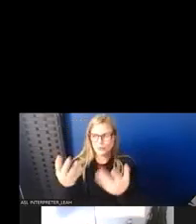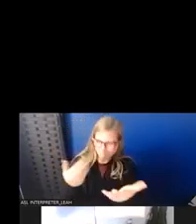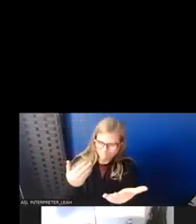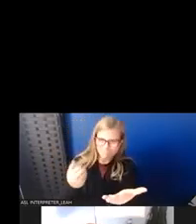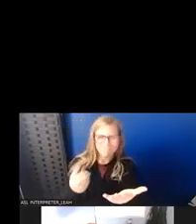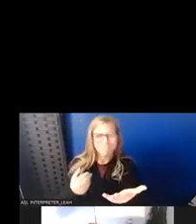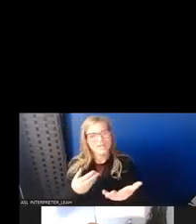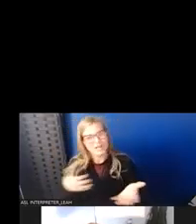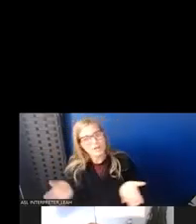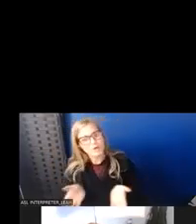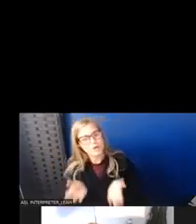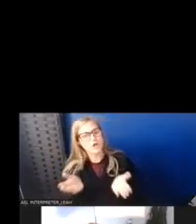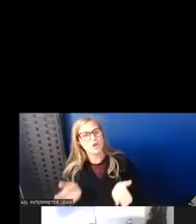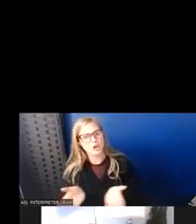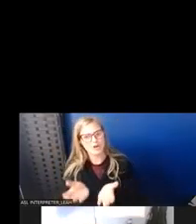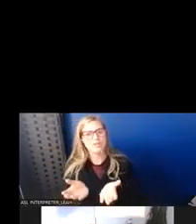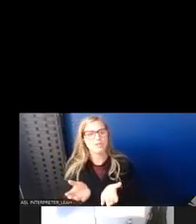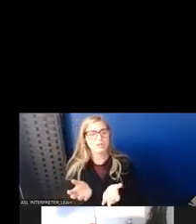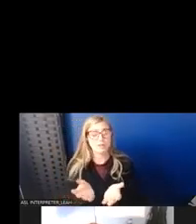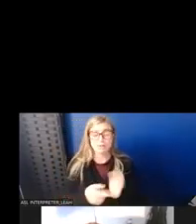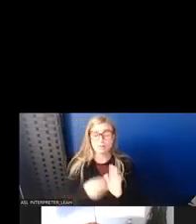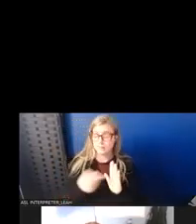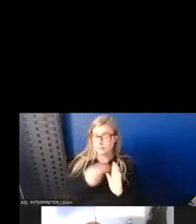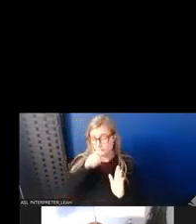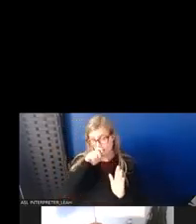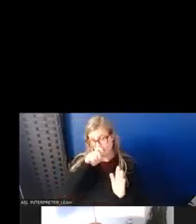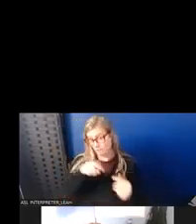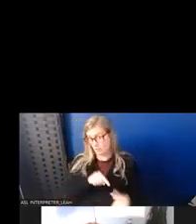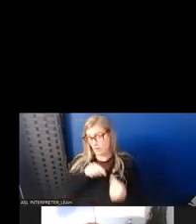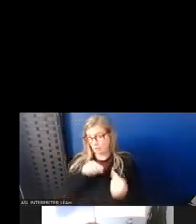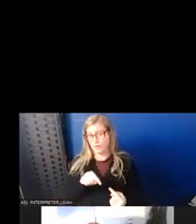in inter interdisciplinary teams or people from different